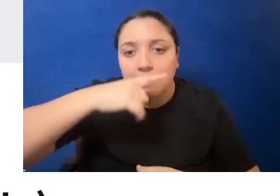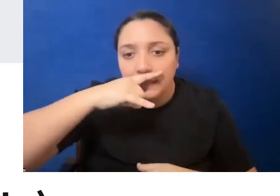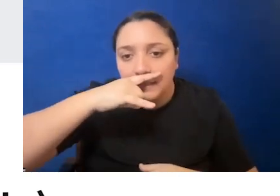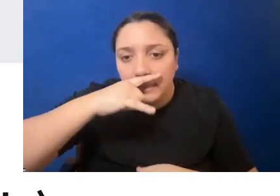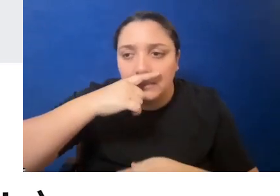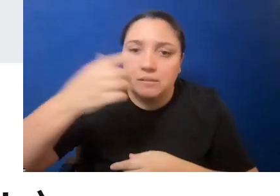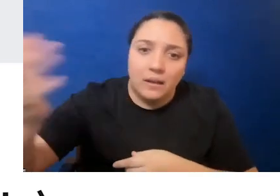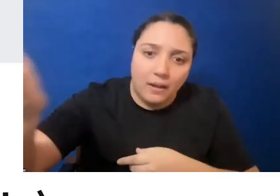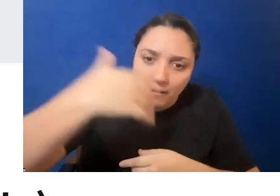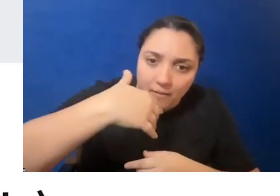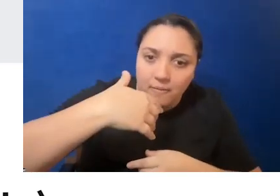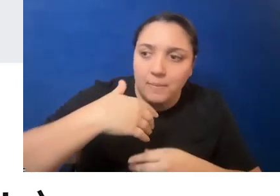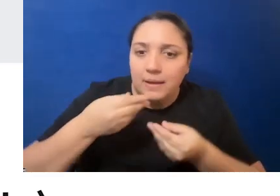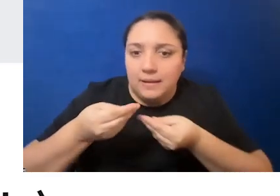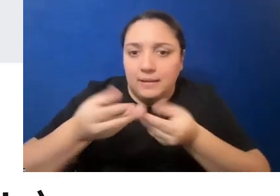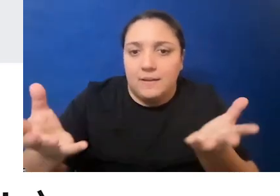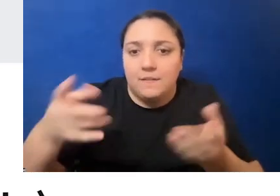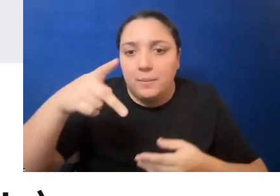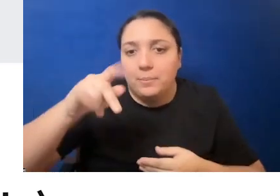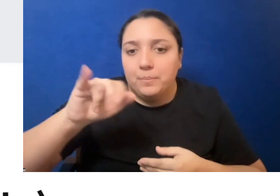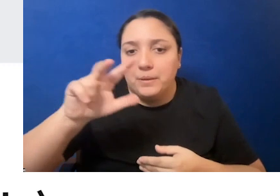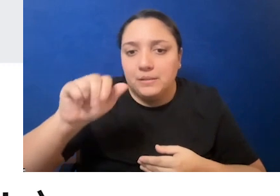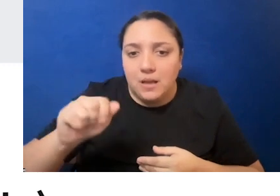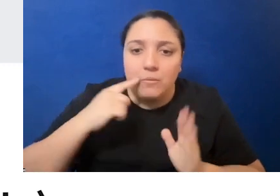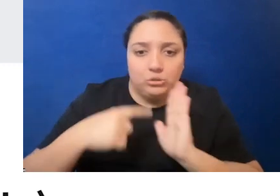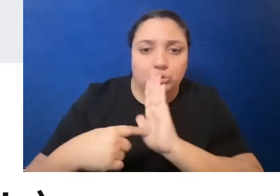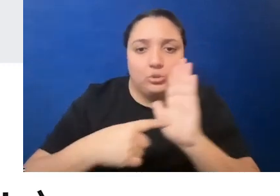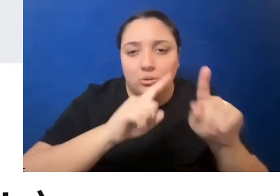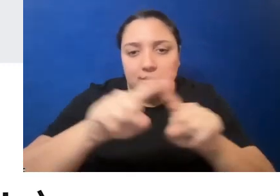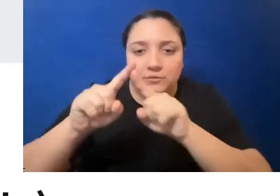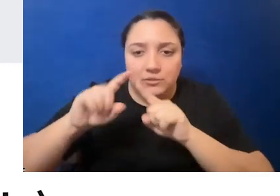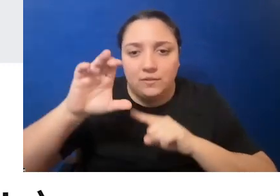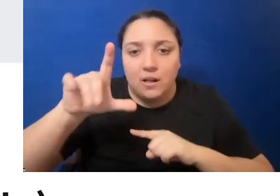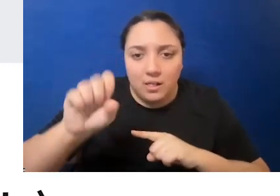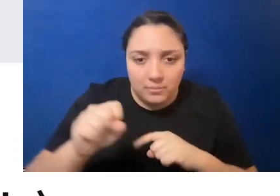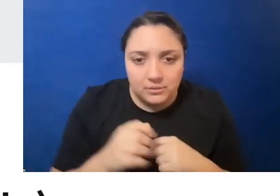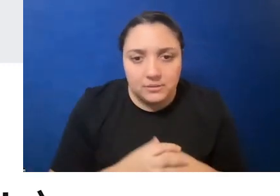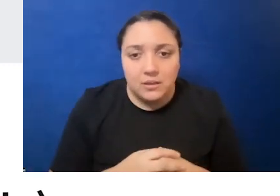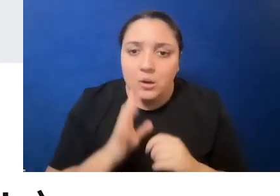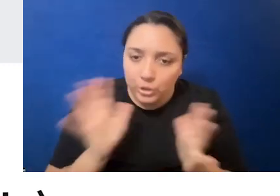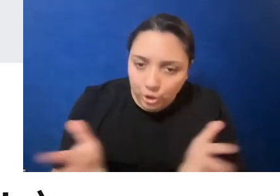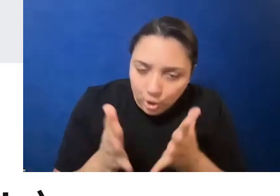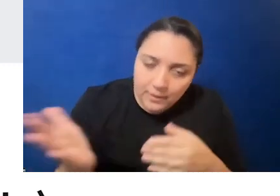WHERE WE GET KIDS TO COME IN AND GIVE THEM PIZZA AND SHOW THEM